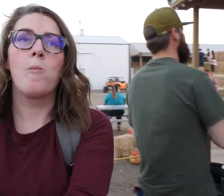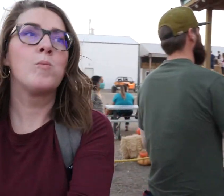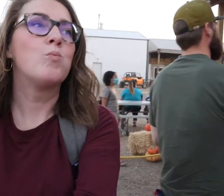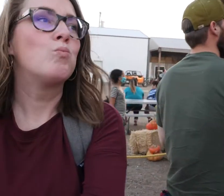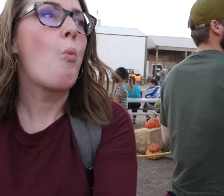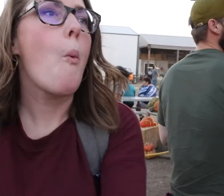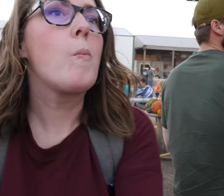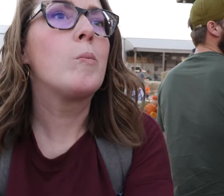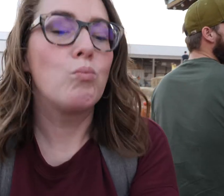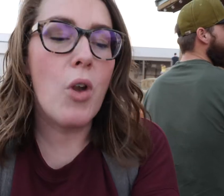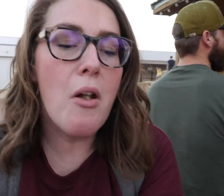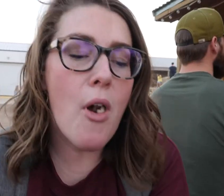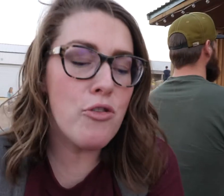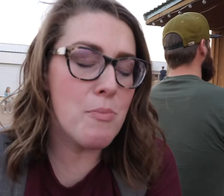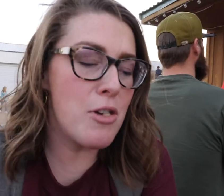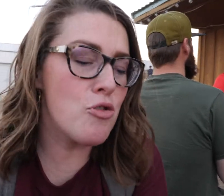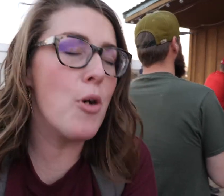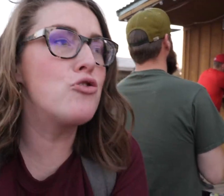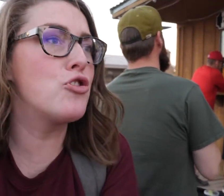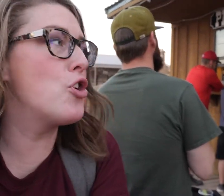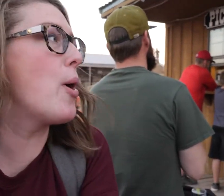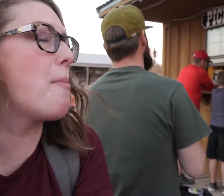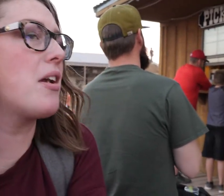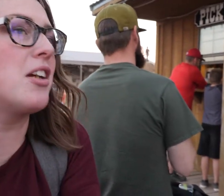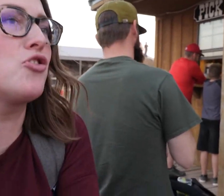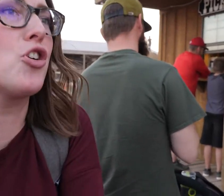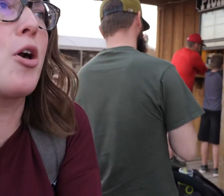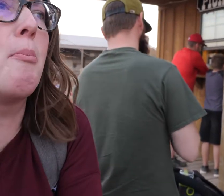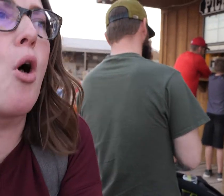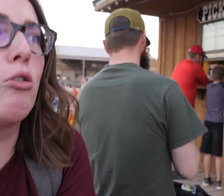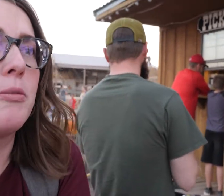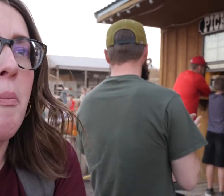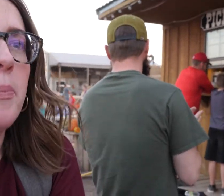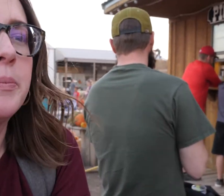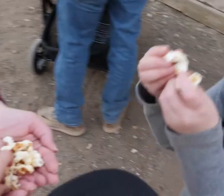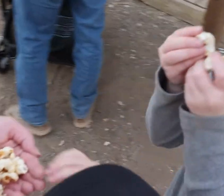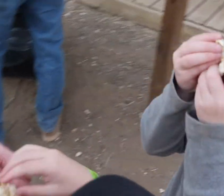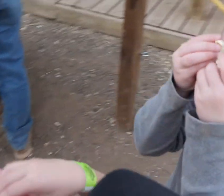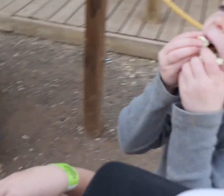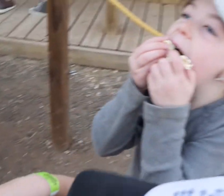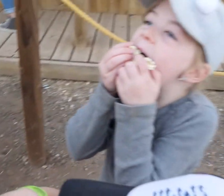How else am I supposed to do it? My hands are a bowl!